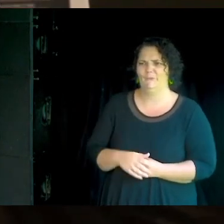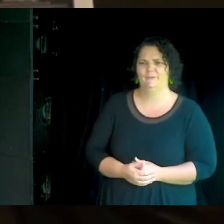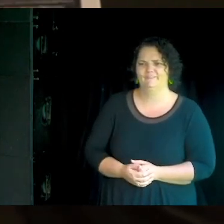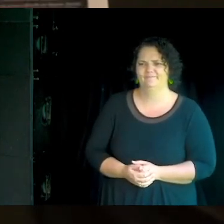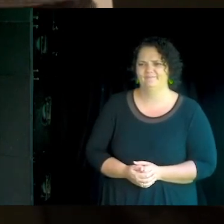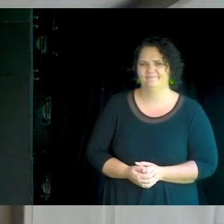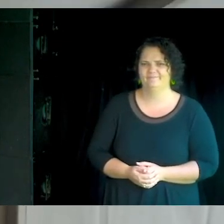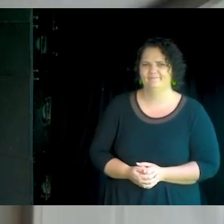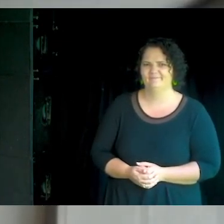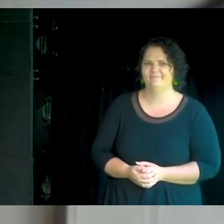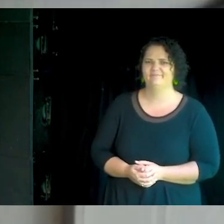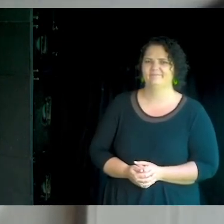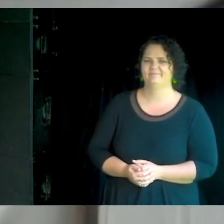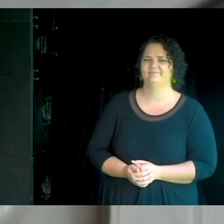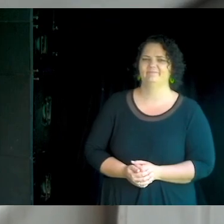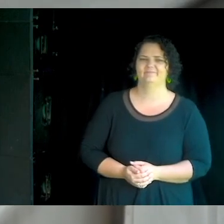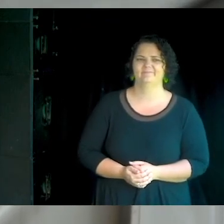so now that's a really big dish